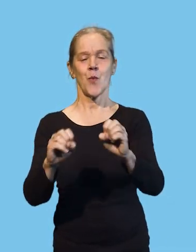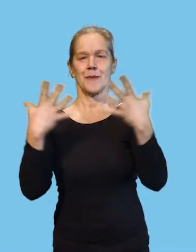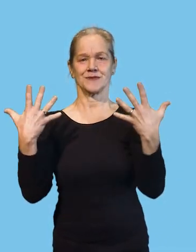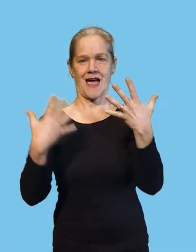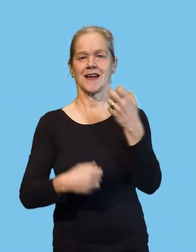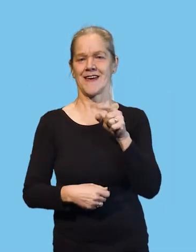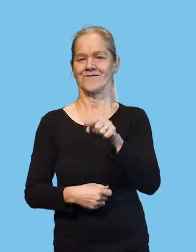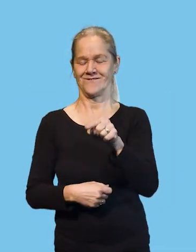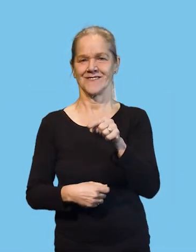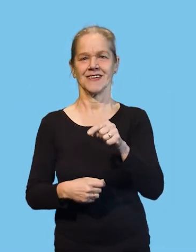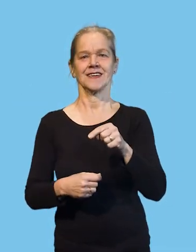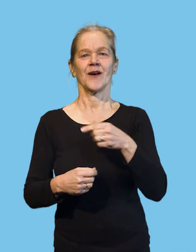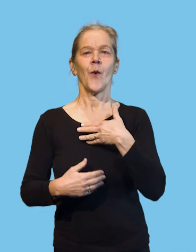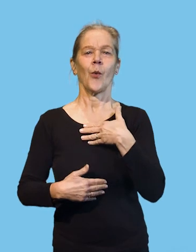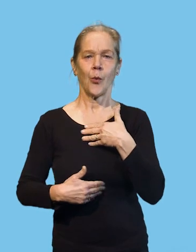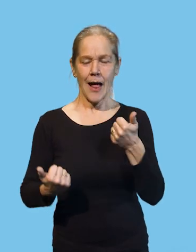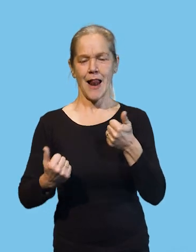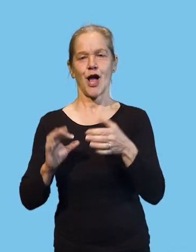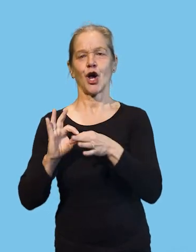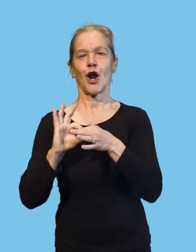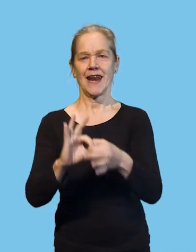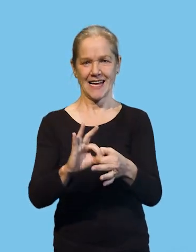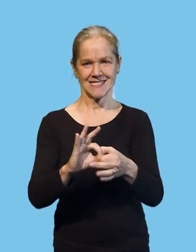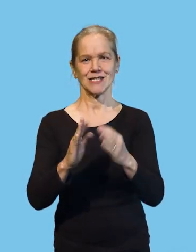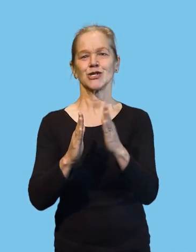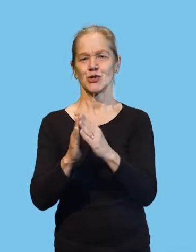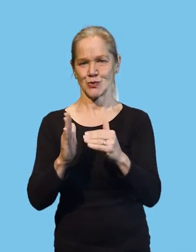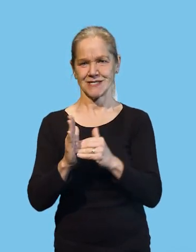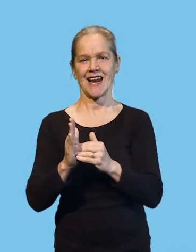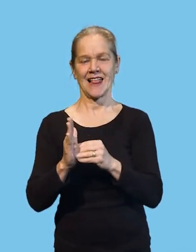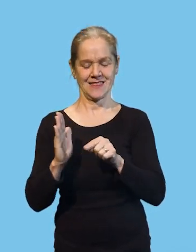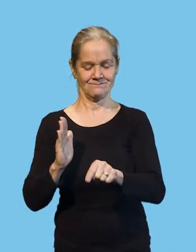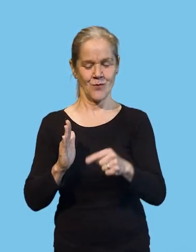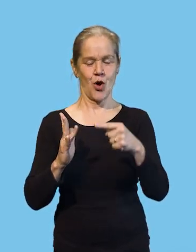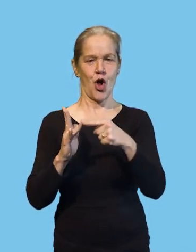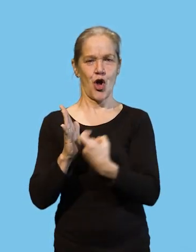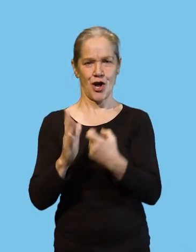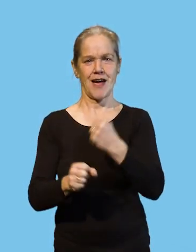you can head to our website which is www.wellconnectednz.org to find out more.